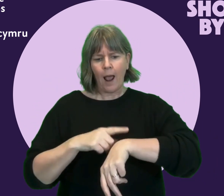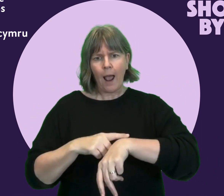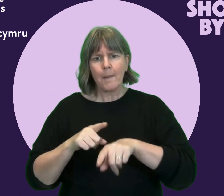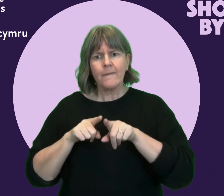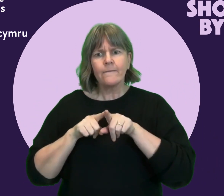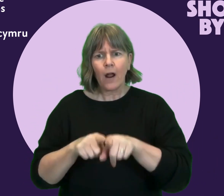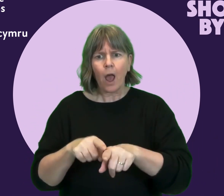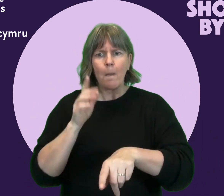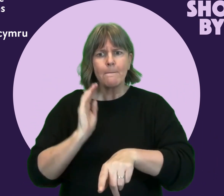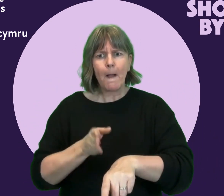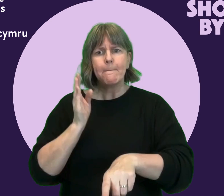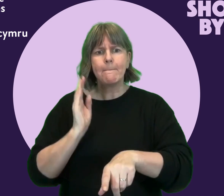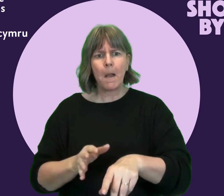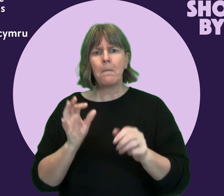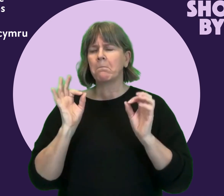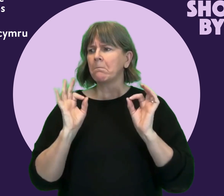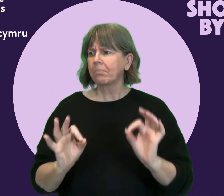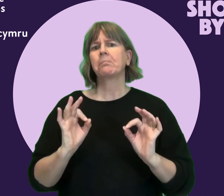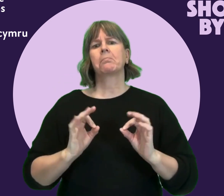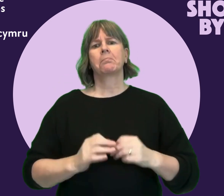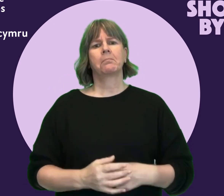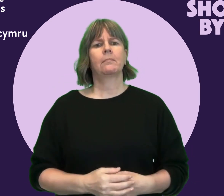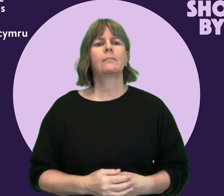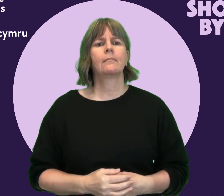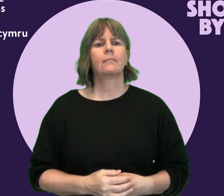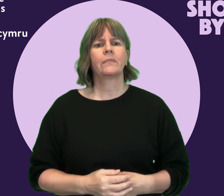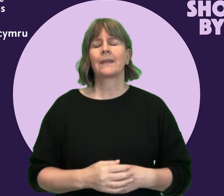dancers move perfectly in time,